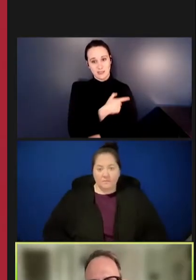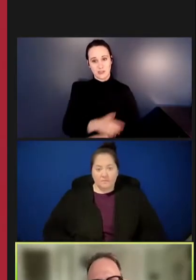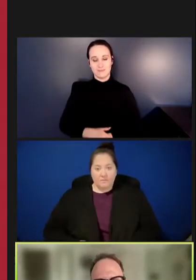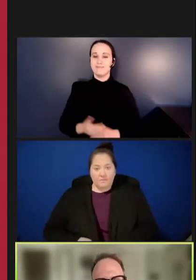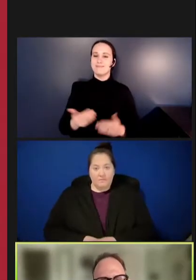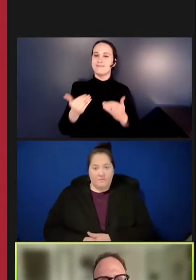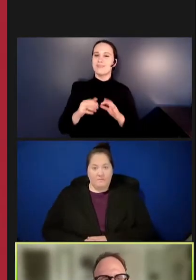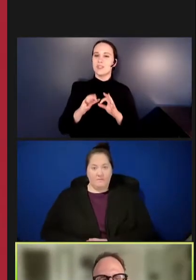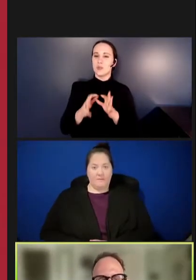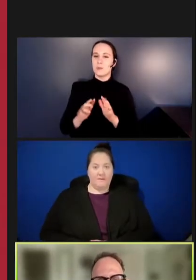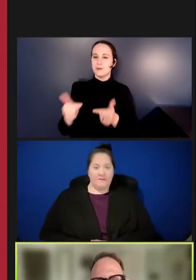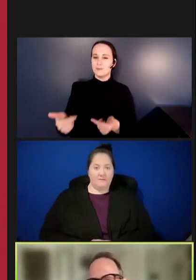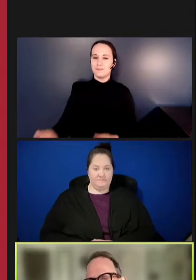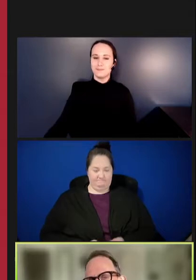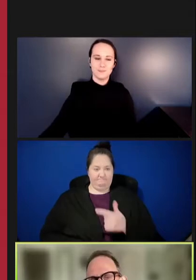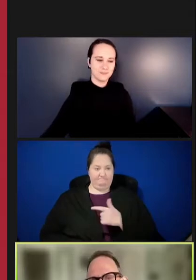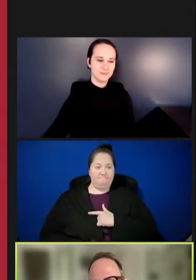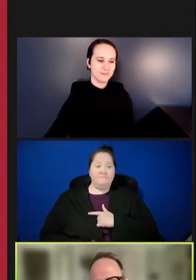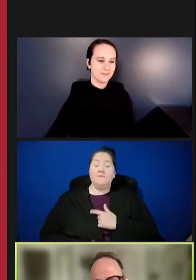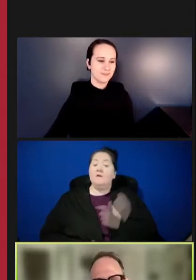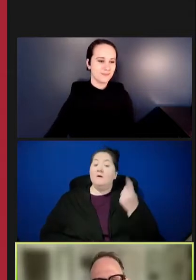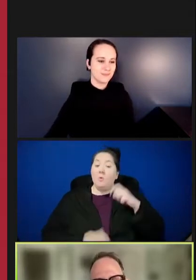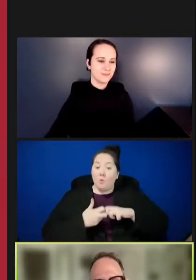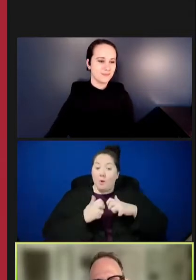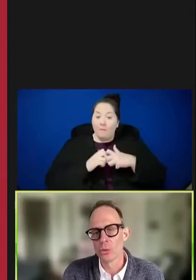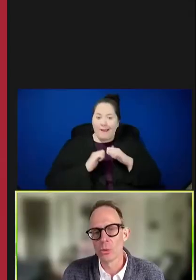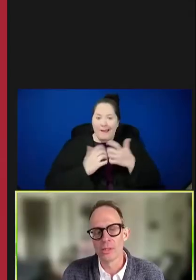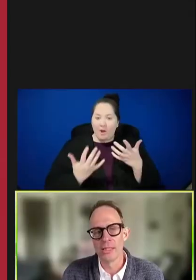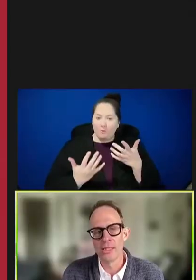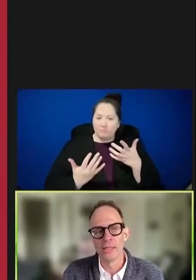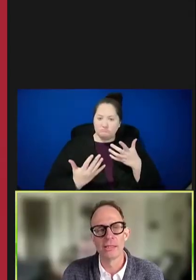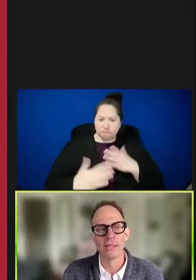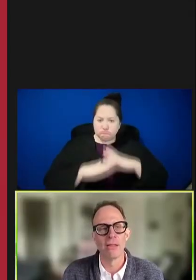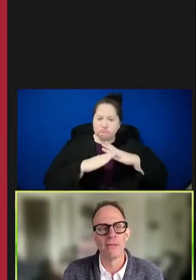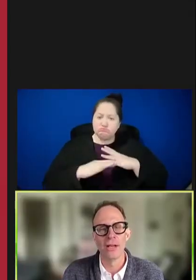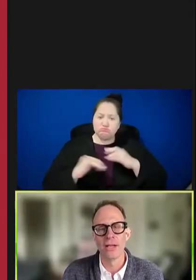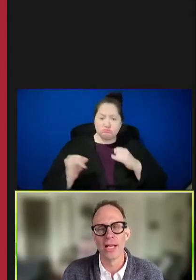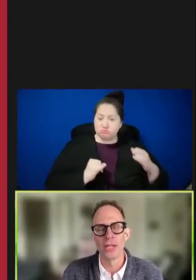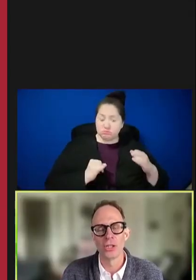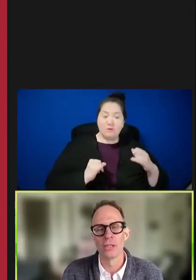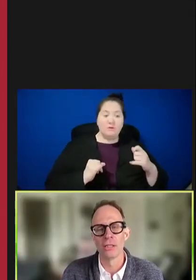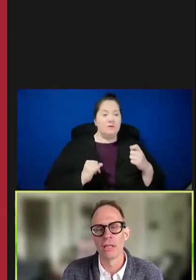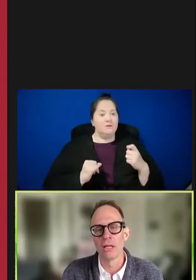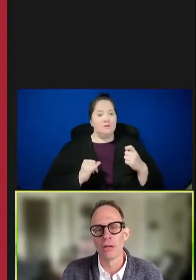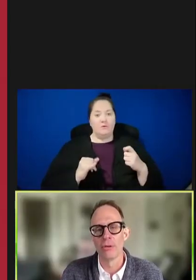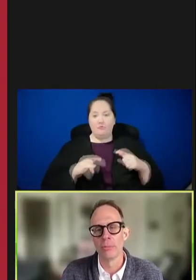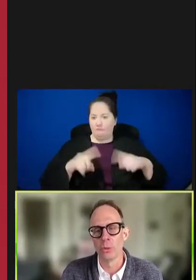major problem in our ability to protect individuals is the variation of immune